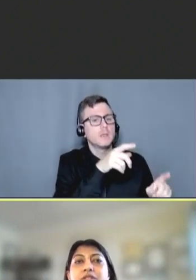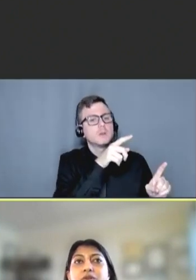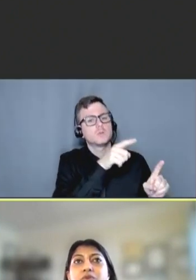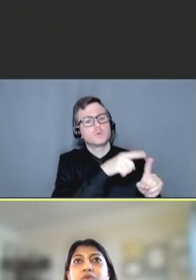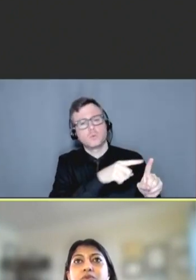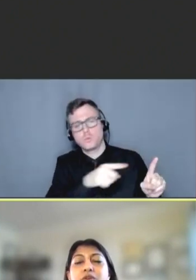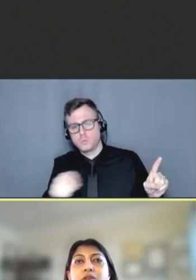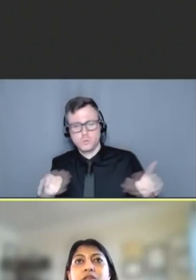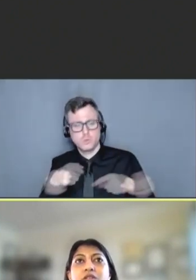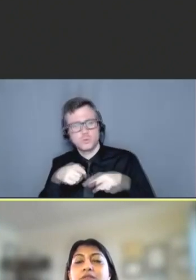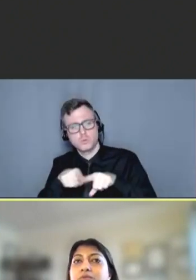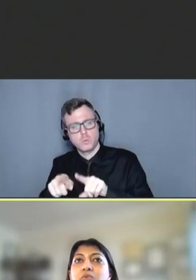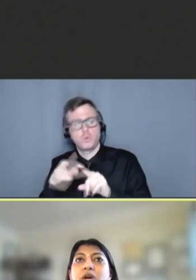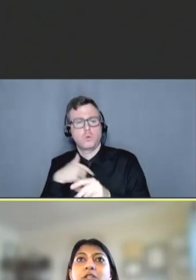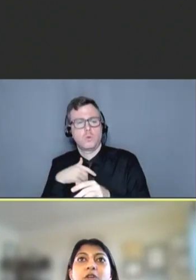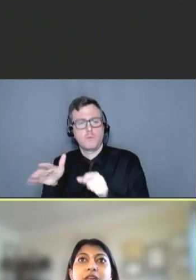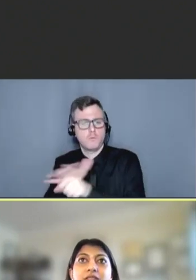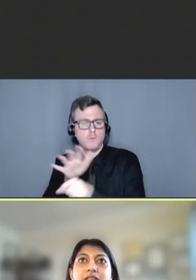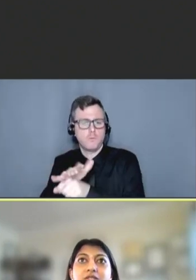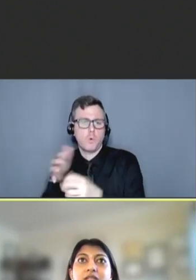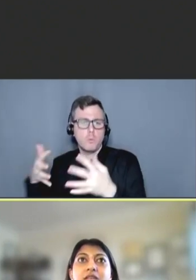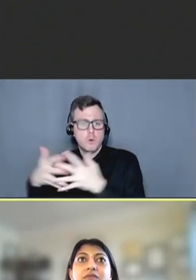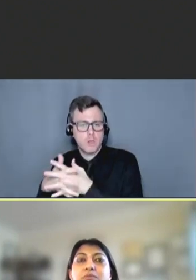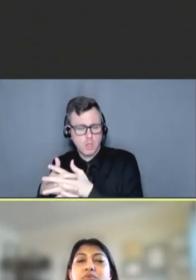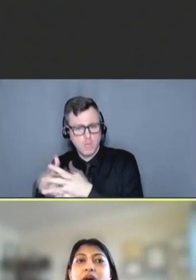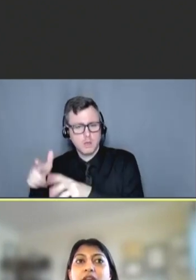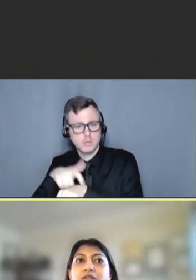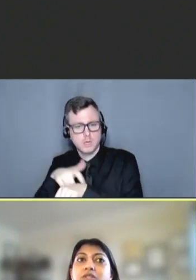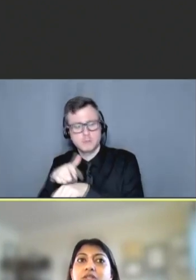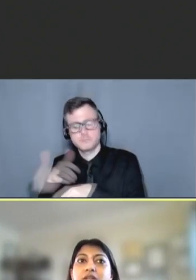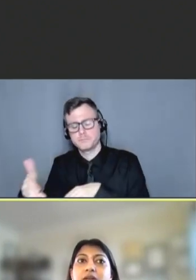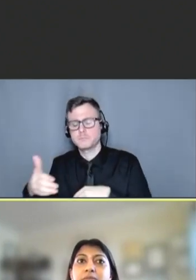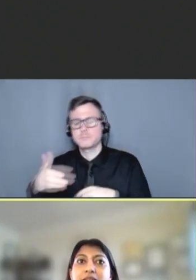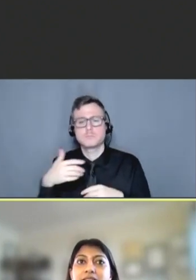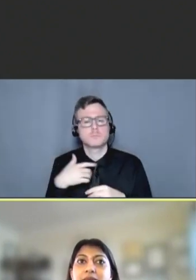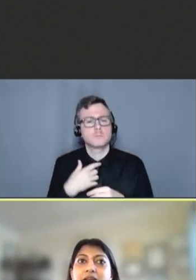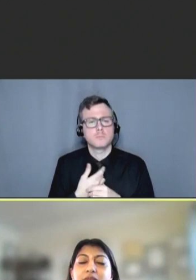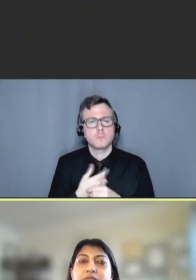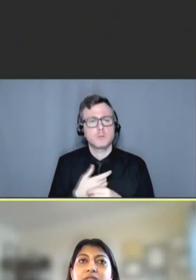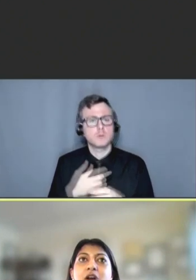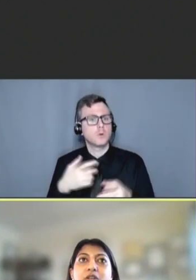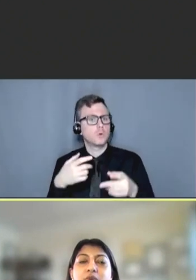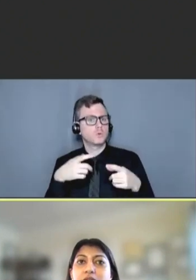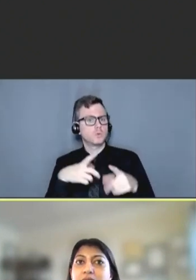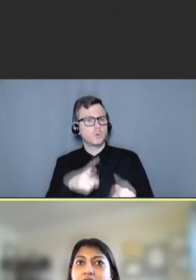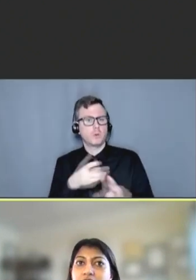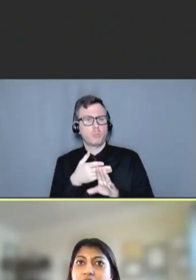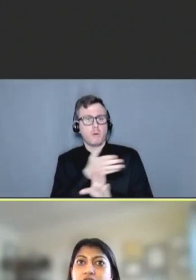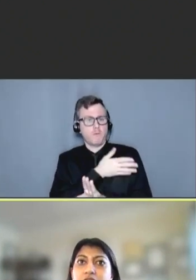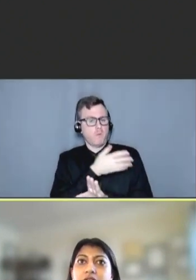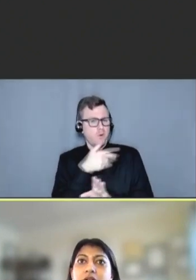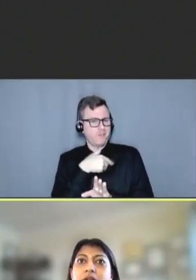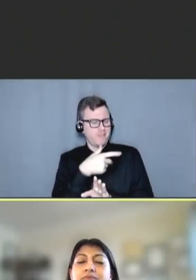So, if one looked at this, even prior to the pandemic, there was not great penetration.